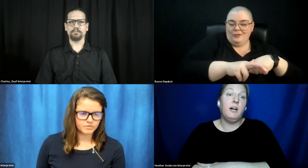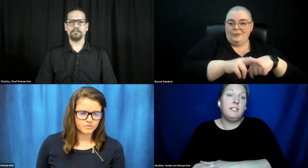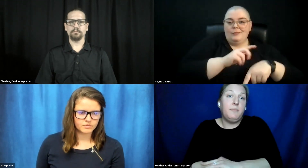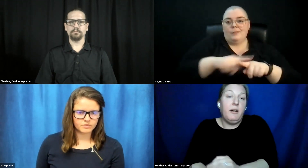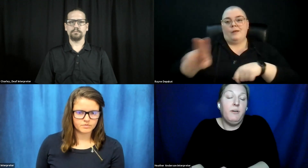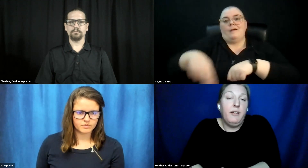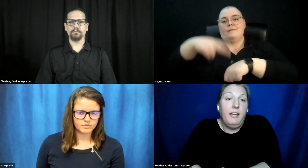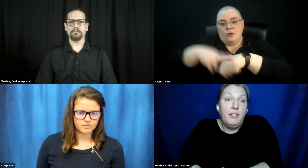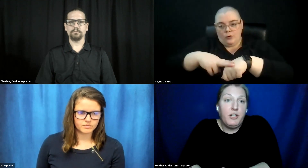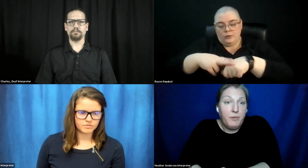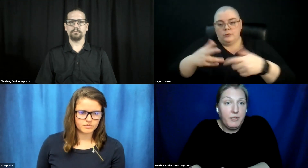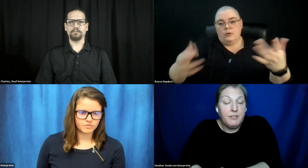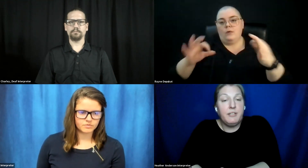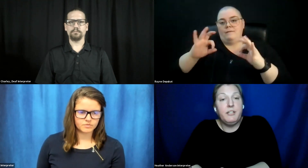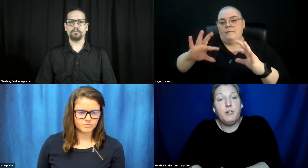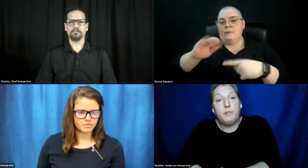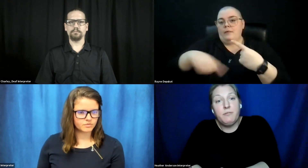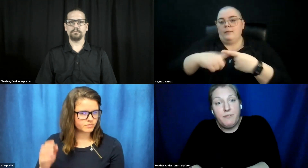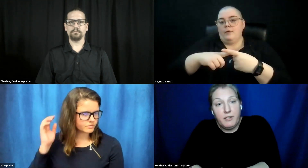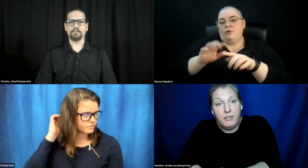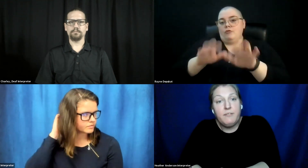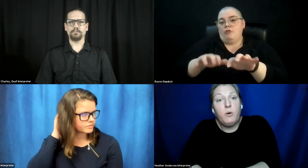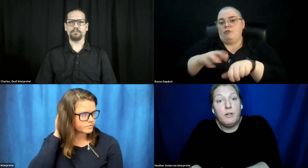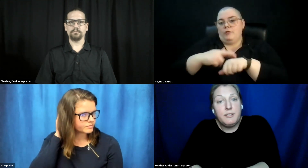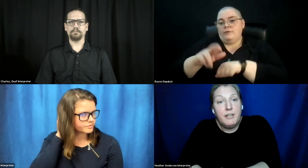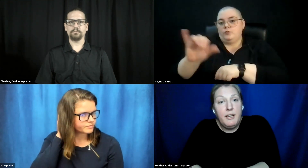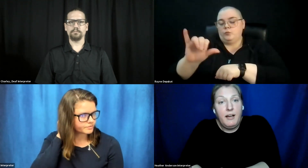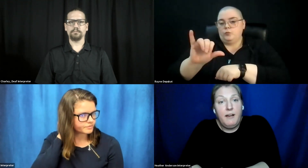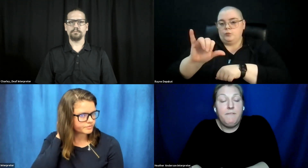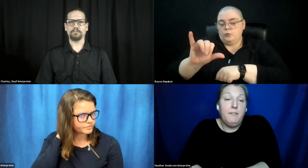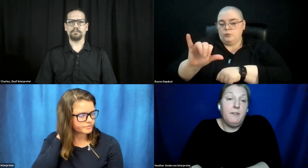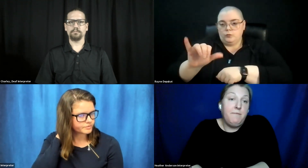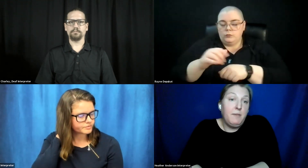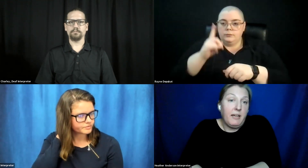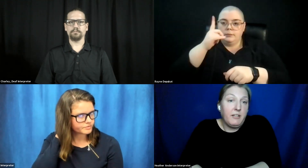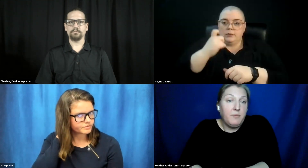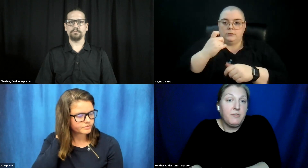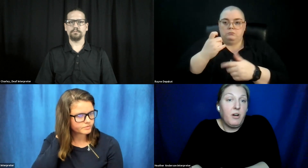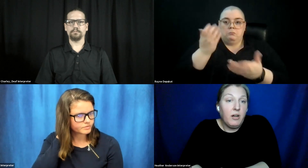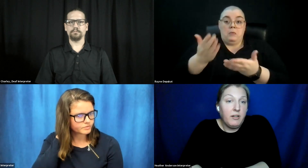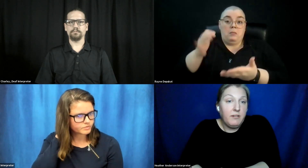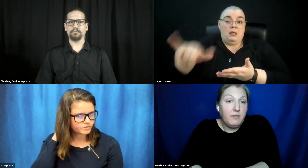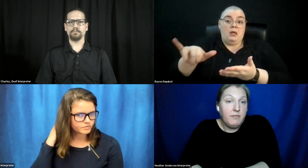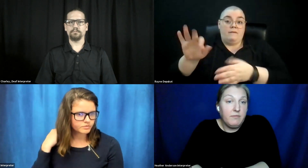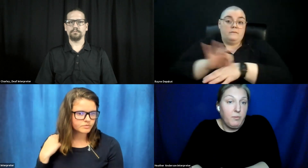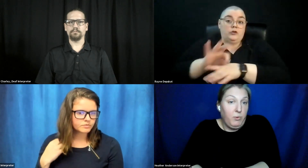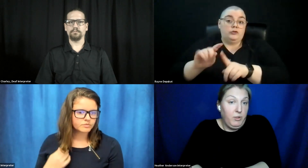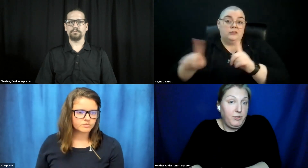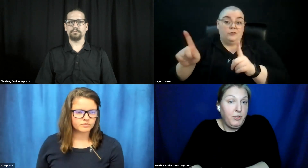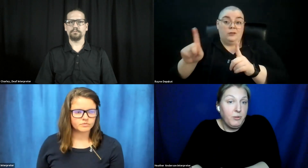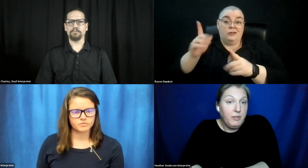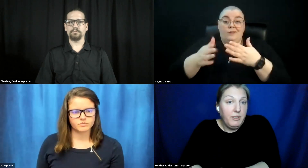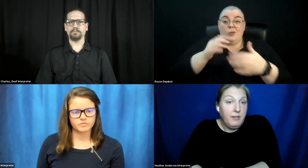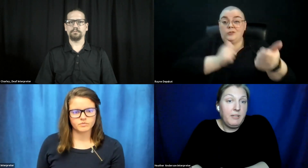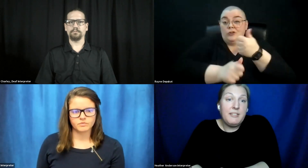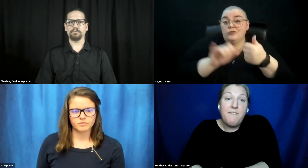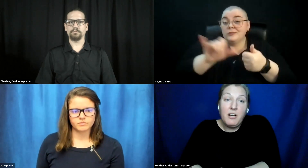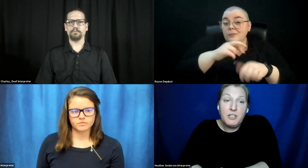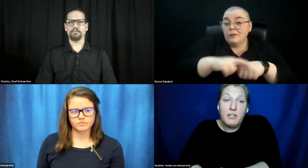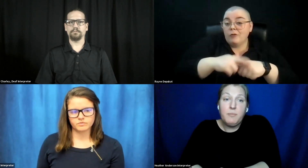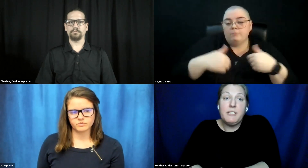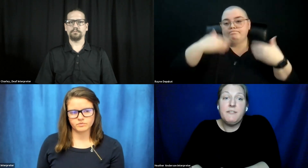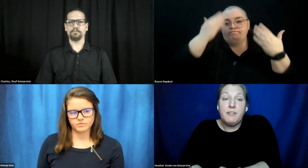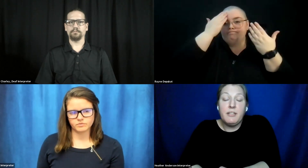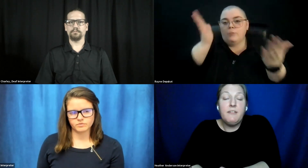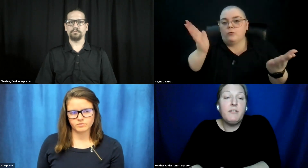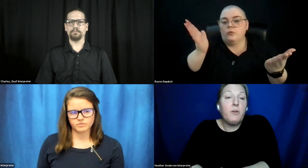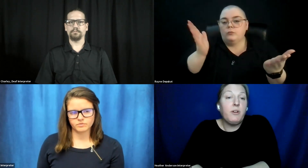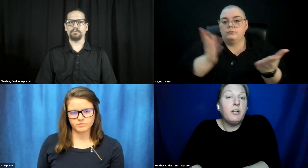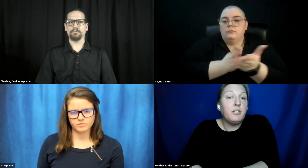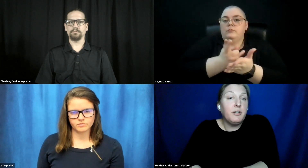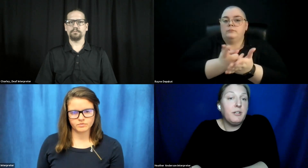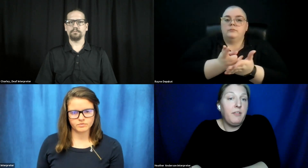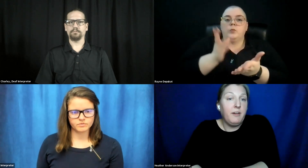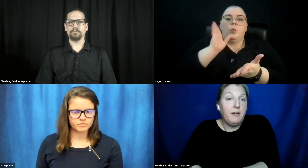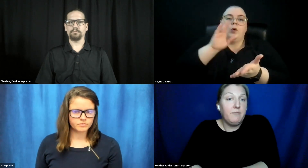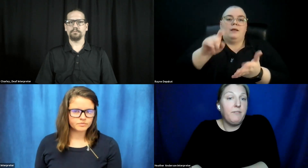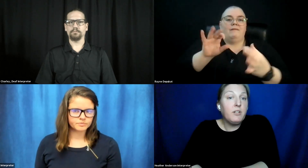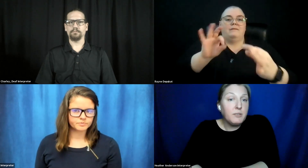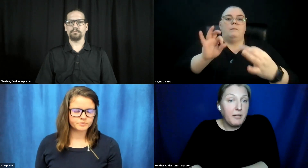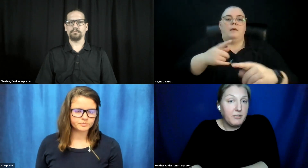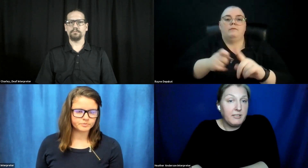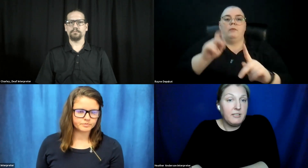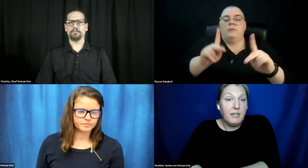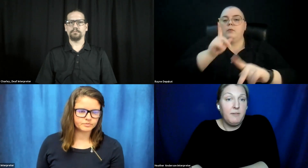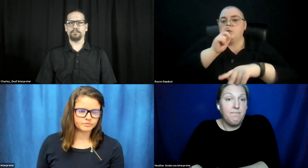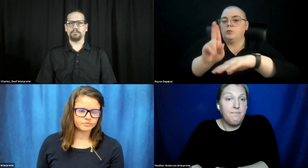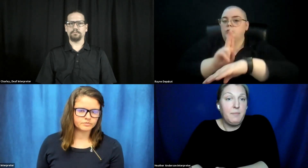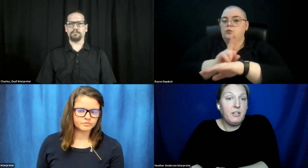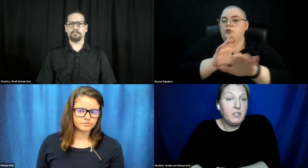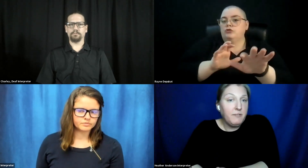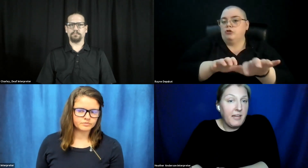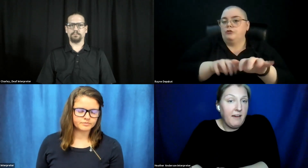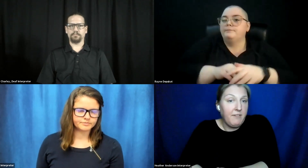I know we have talked about interpreters and the interpreter referral and of course feedback in terms of court reporters too, because they function a little bit differently, even though they're under the referral specialist.